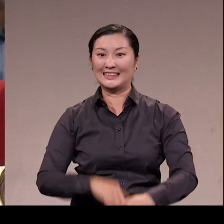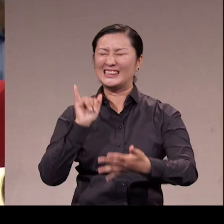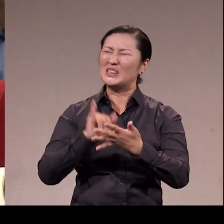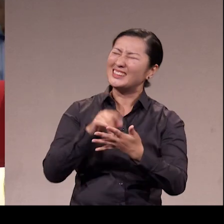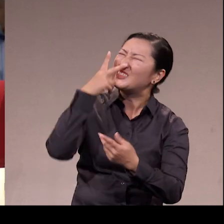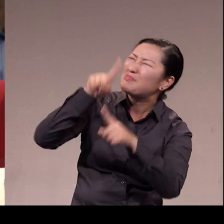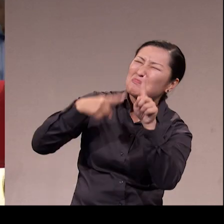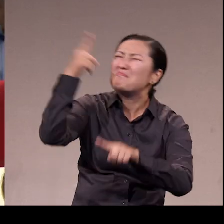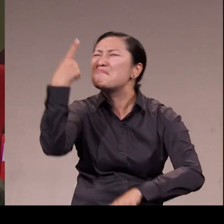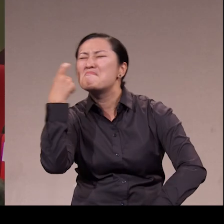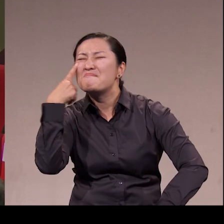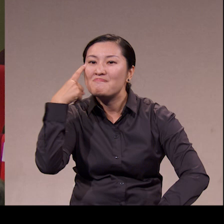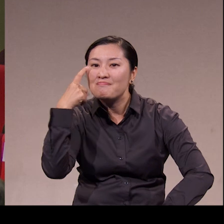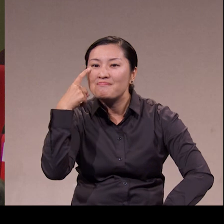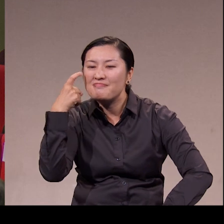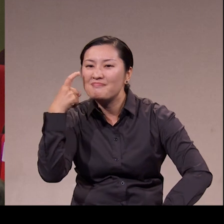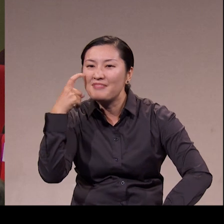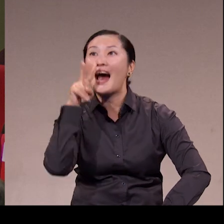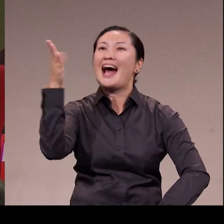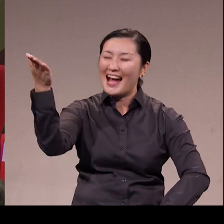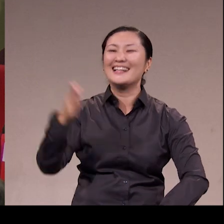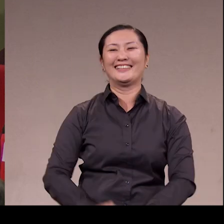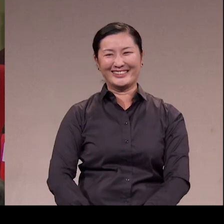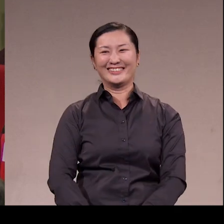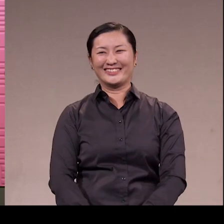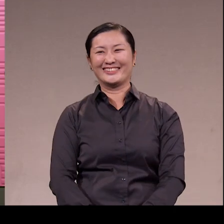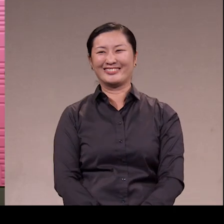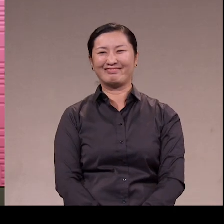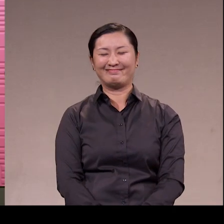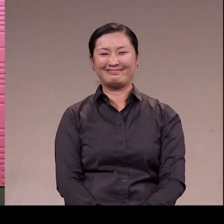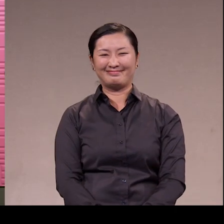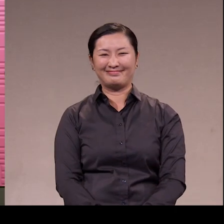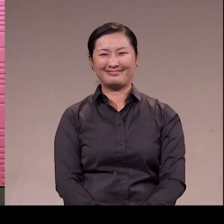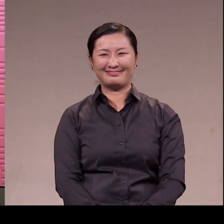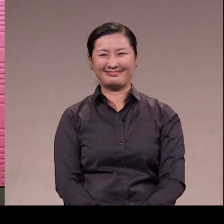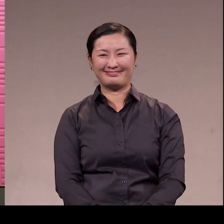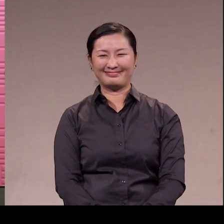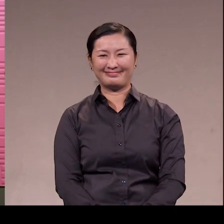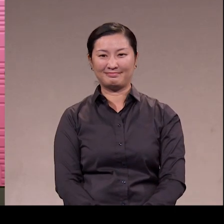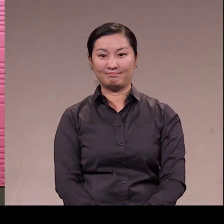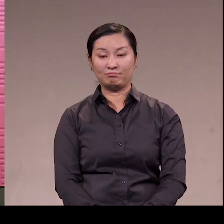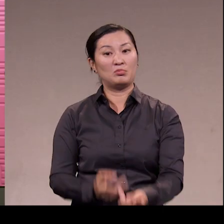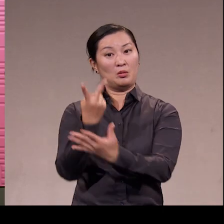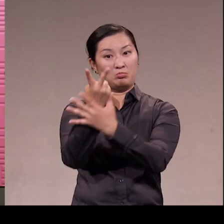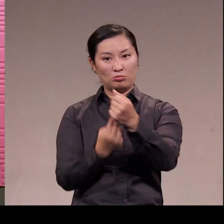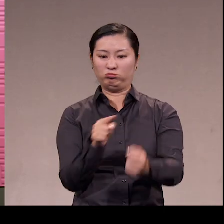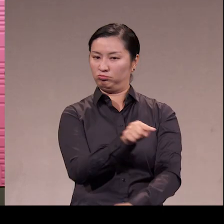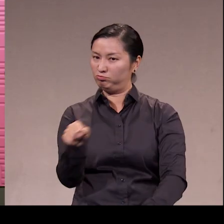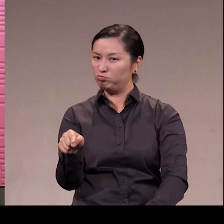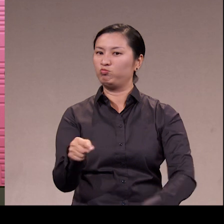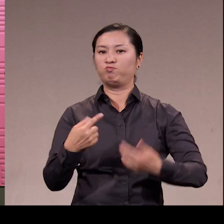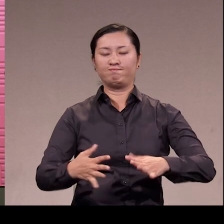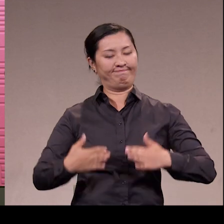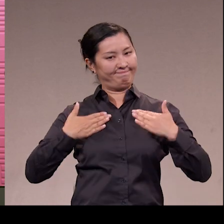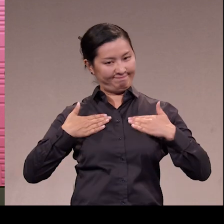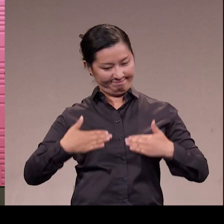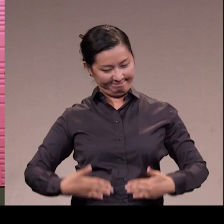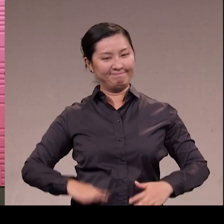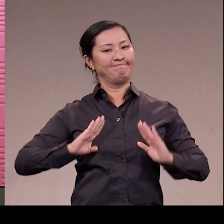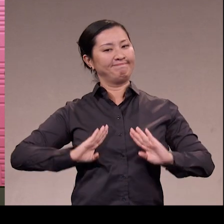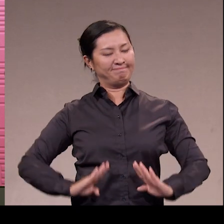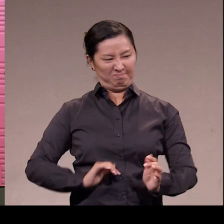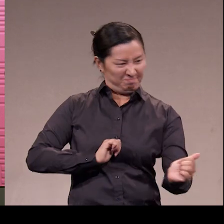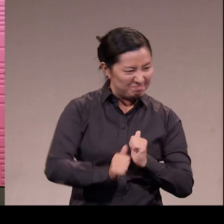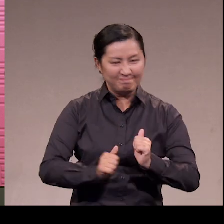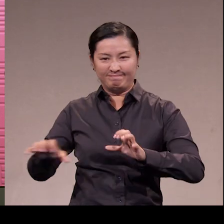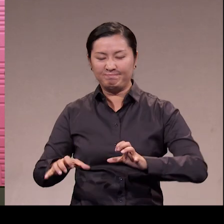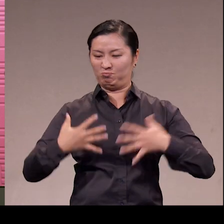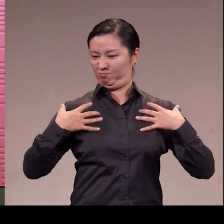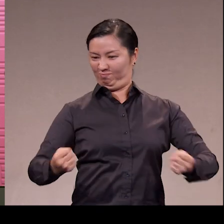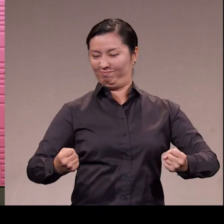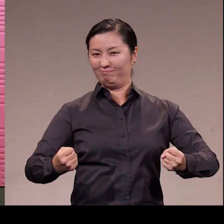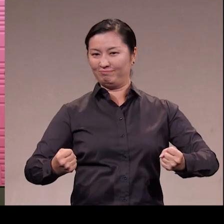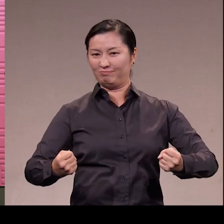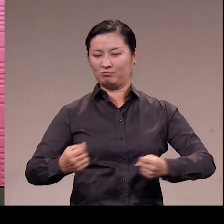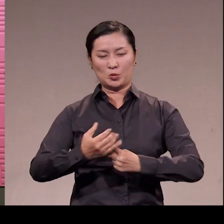Both are poised, competitive, confident of holding their own. They are successful